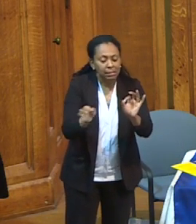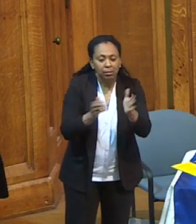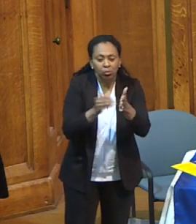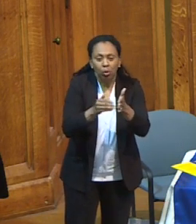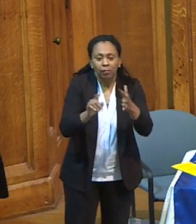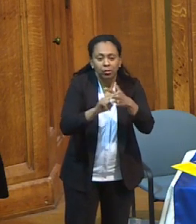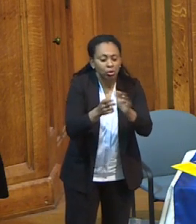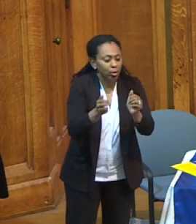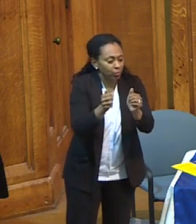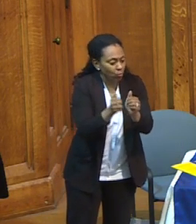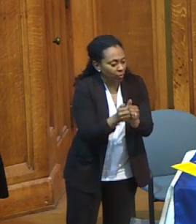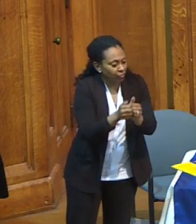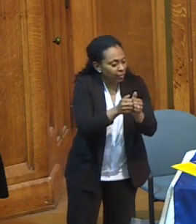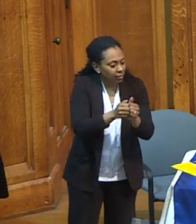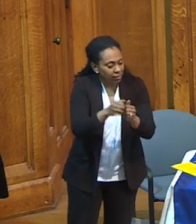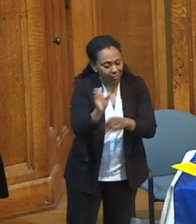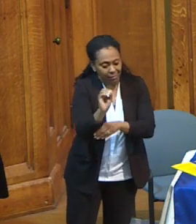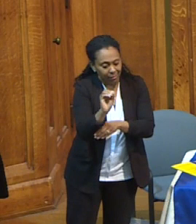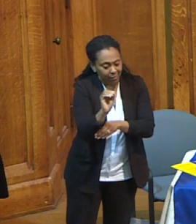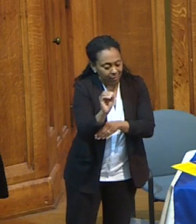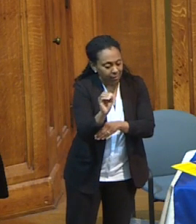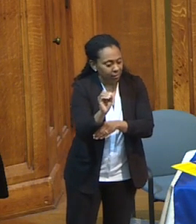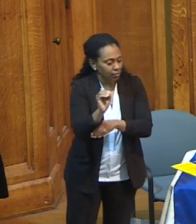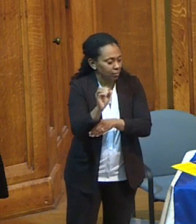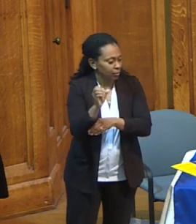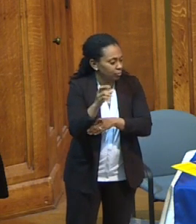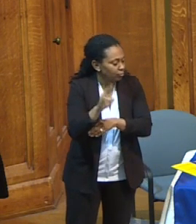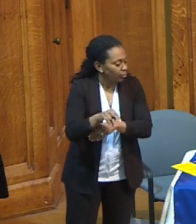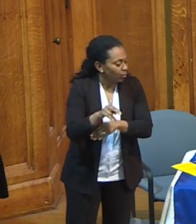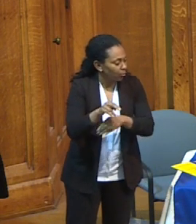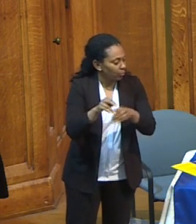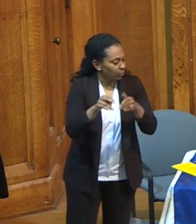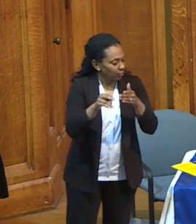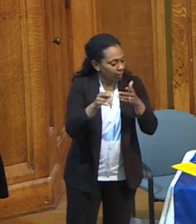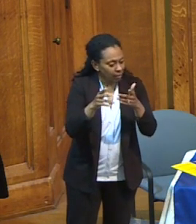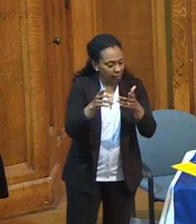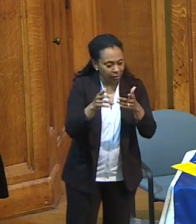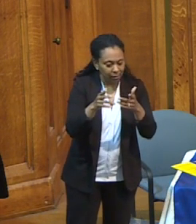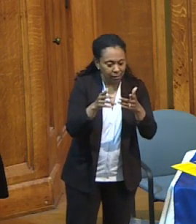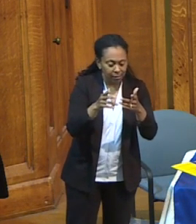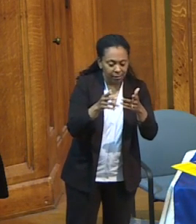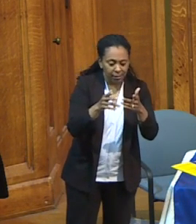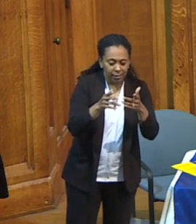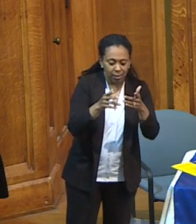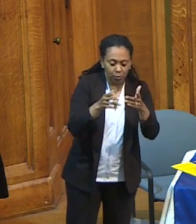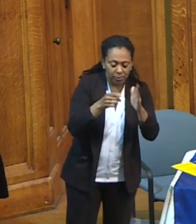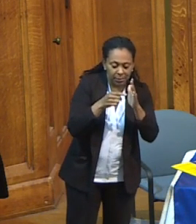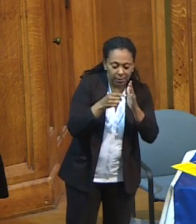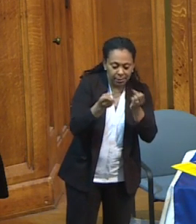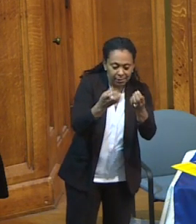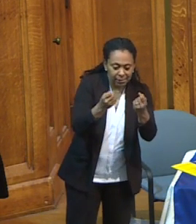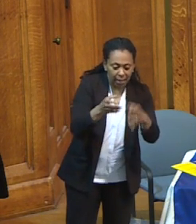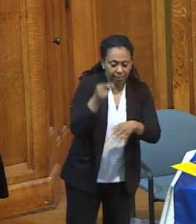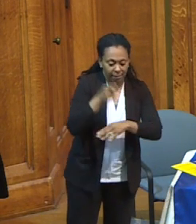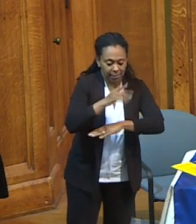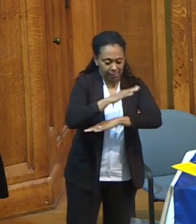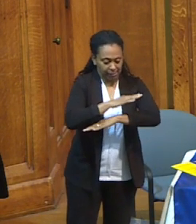with the object. So a signing student would be signed by Bébian this table, I strike.